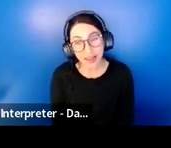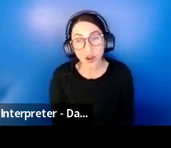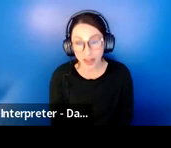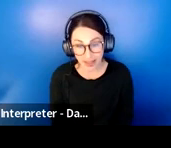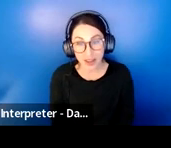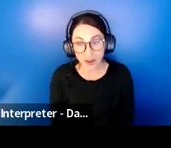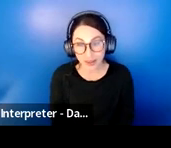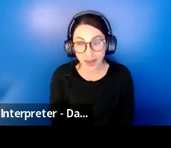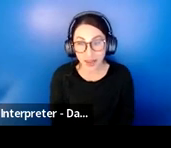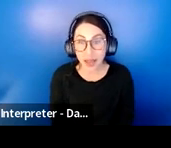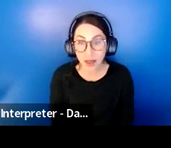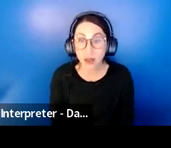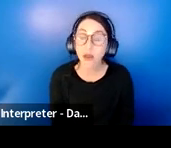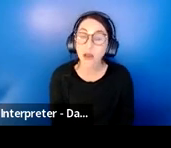ASL Interpreter - Danielle: you know, like candles on a cake